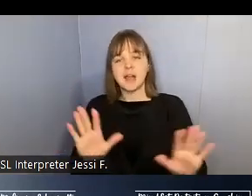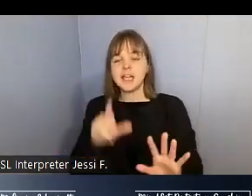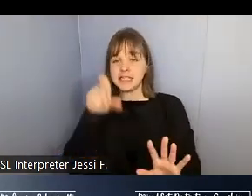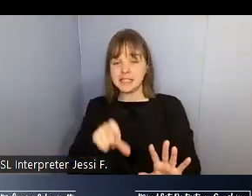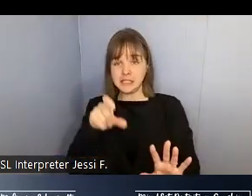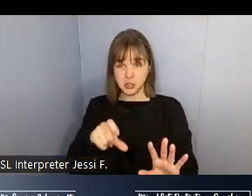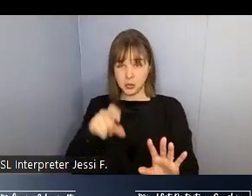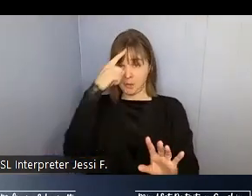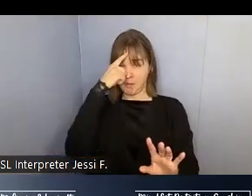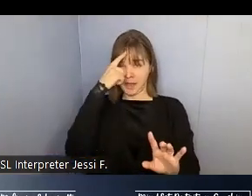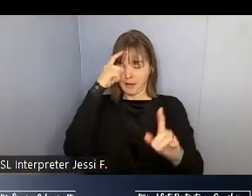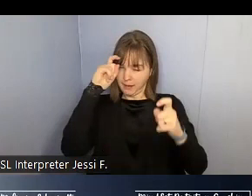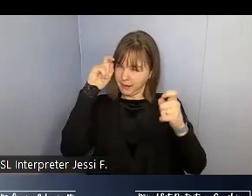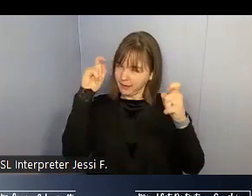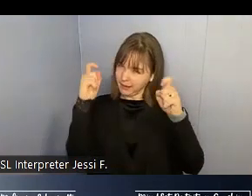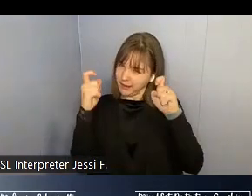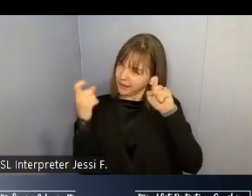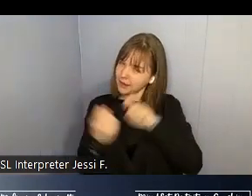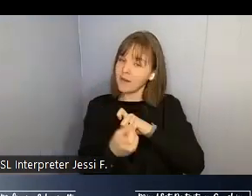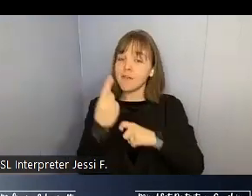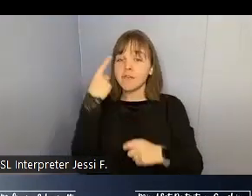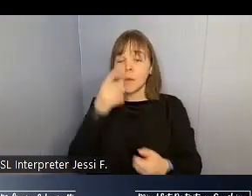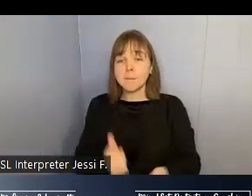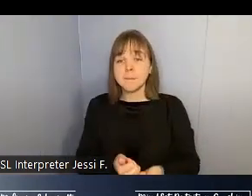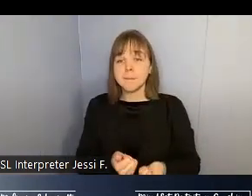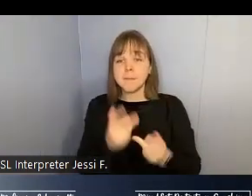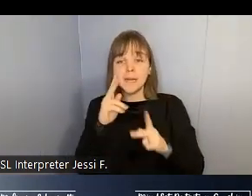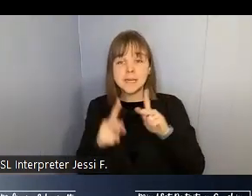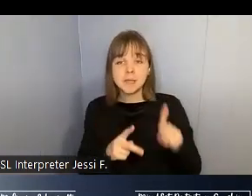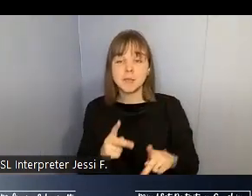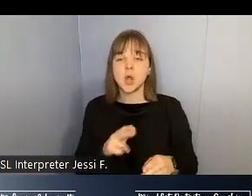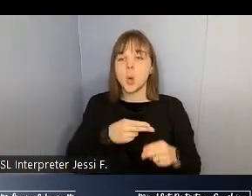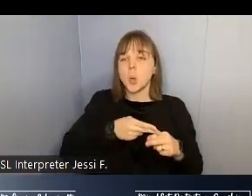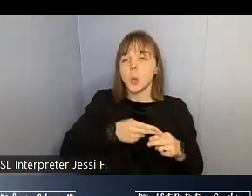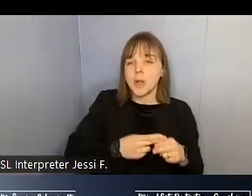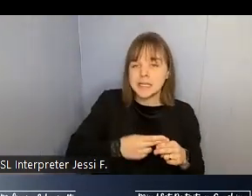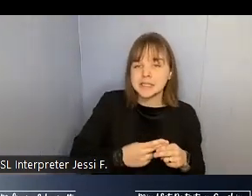is that, for many people, weight, wellness, health,